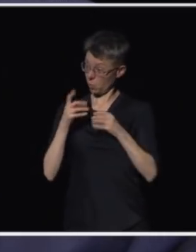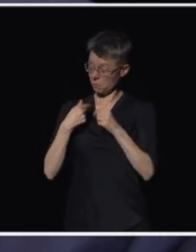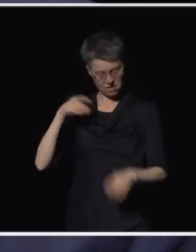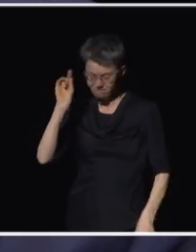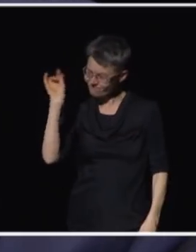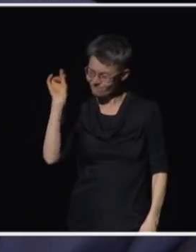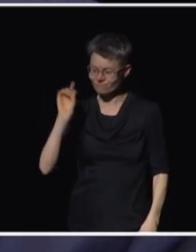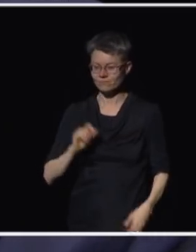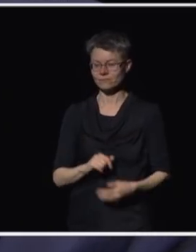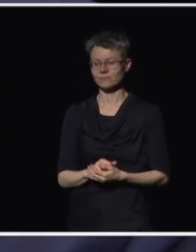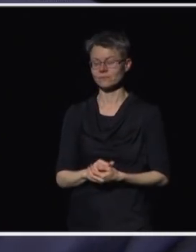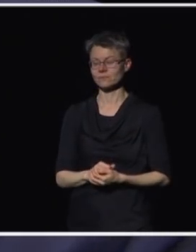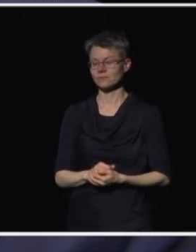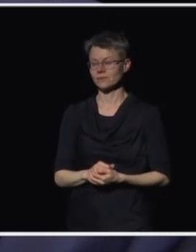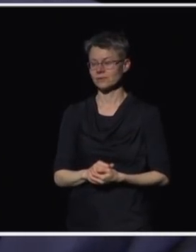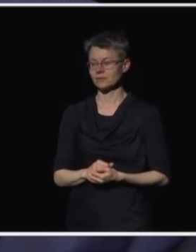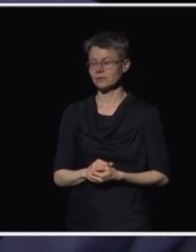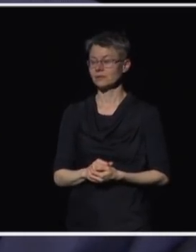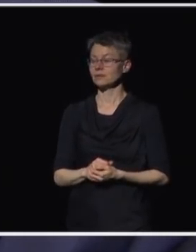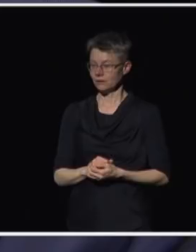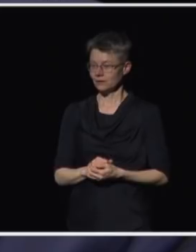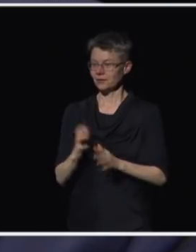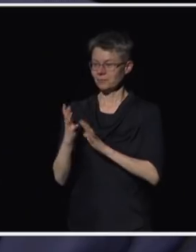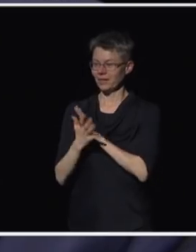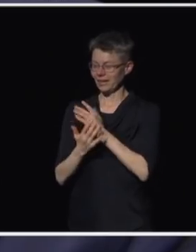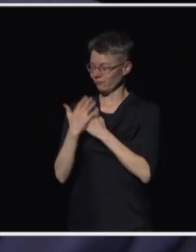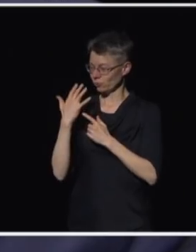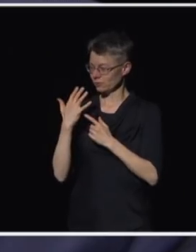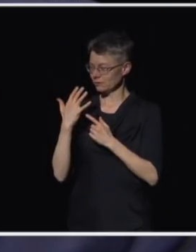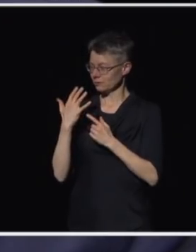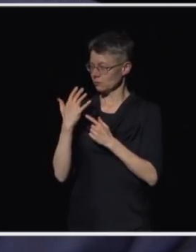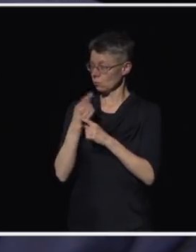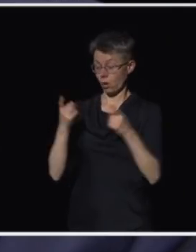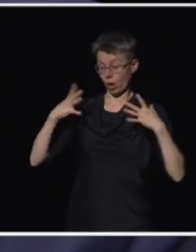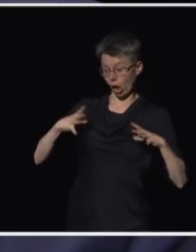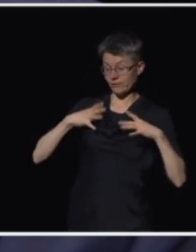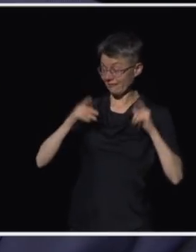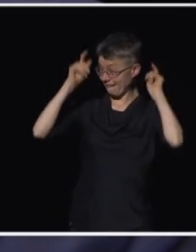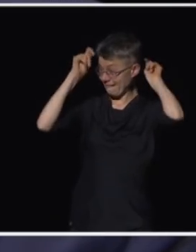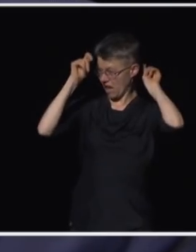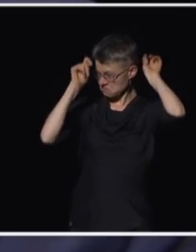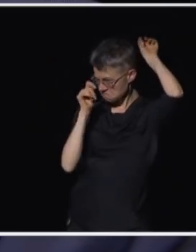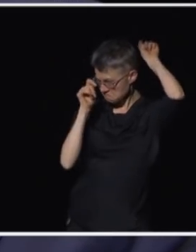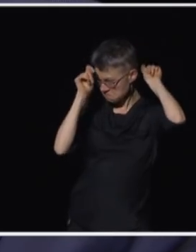And so that went to, you know, how you, you know, wore your cap, how you, you know, wore your jacket,